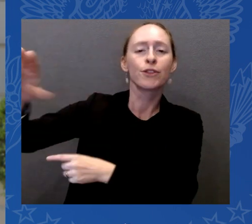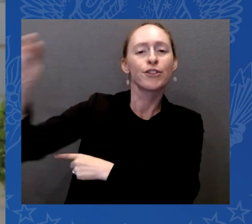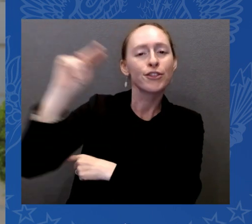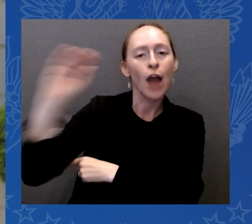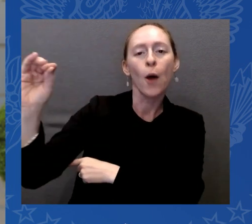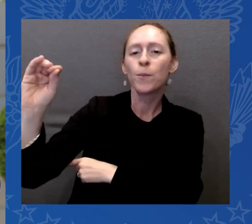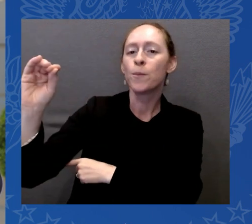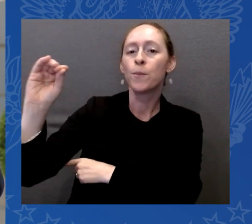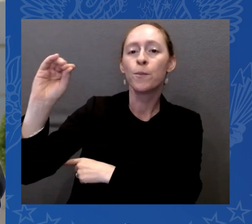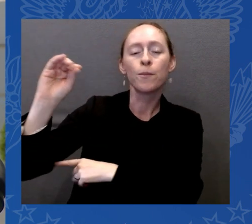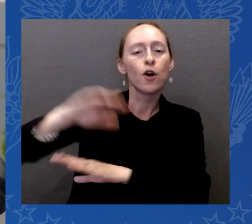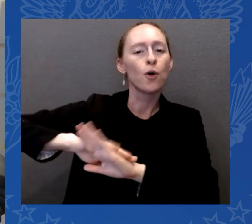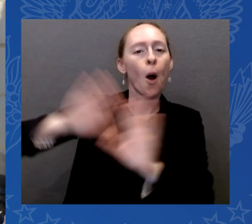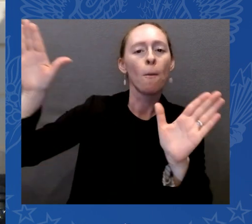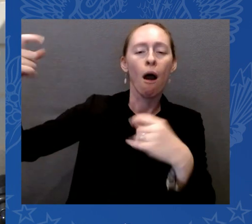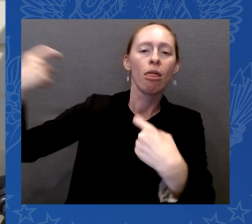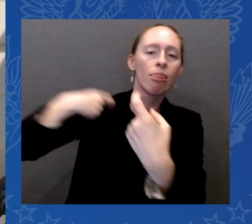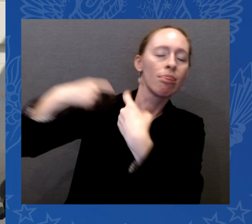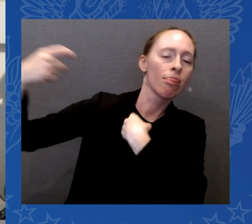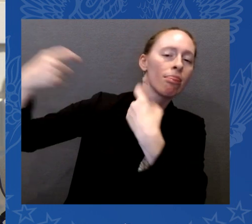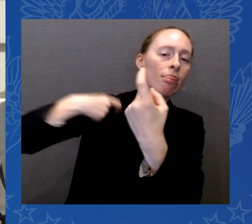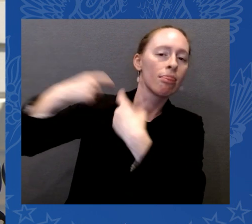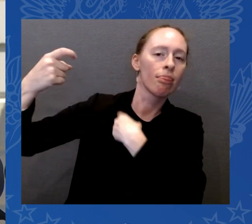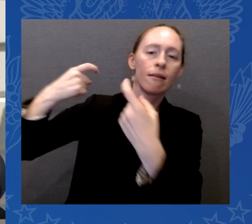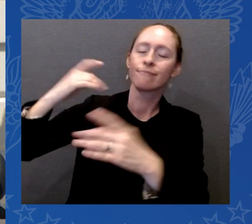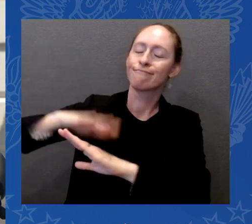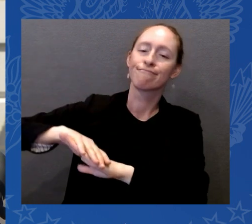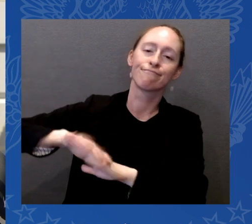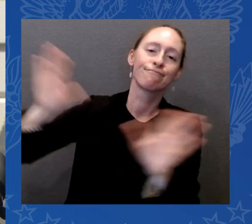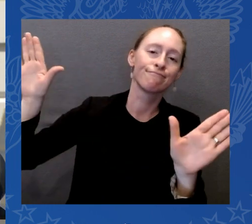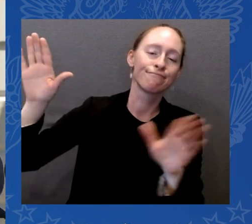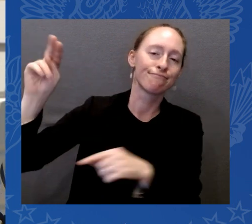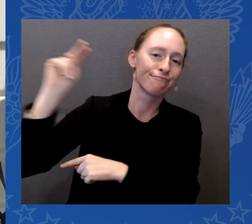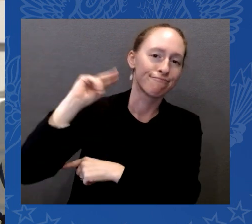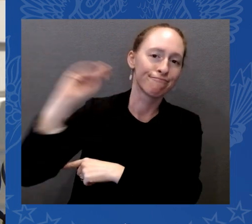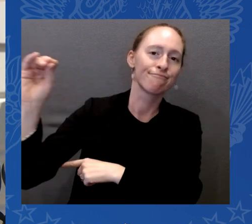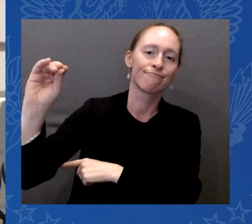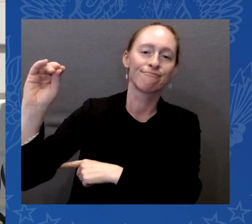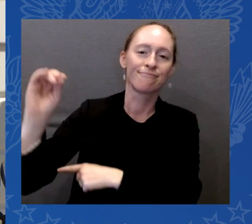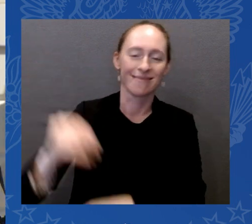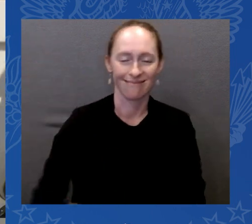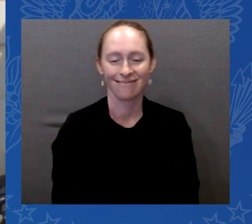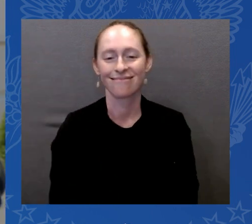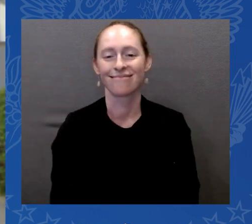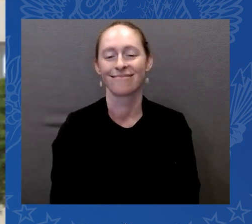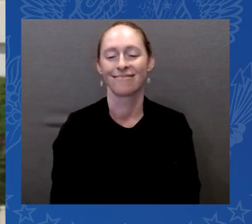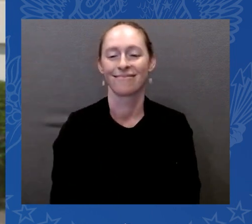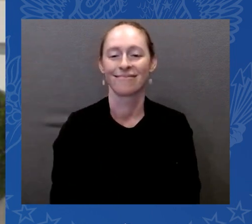I say to some of my colleagues who've been around long, "How long we've been fighting pharma?